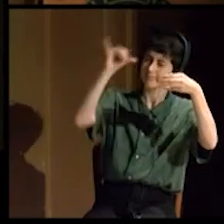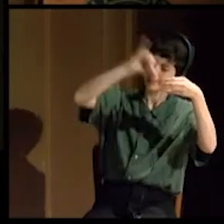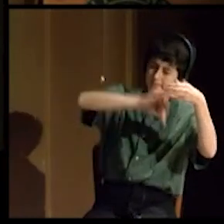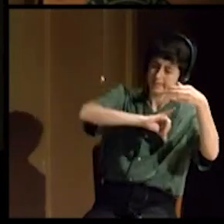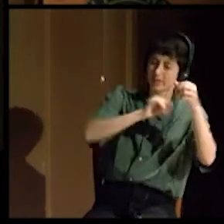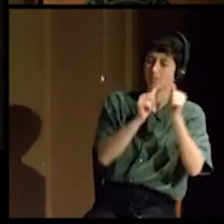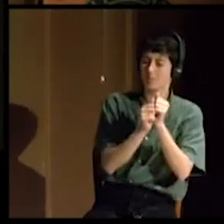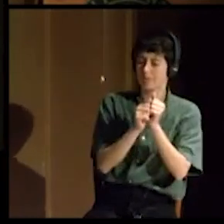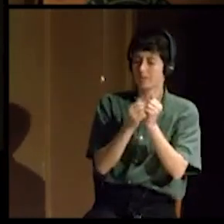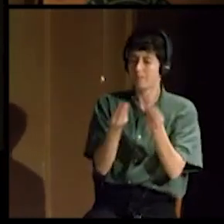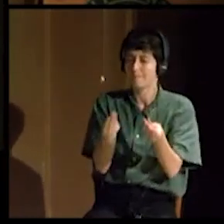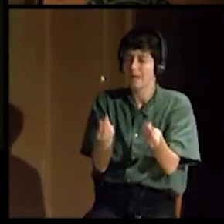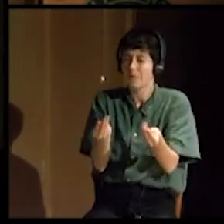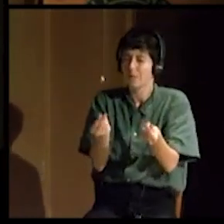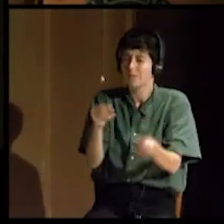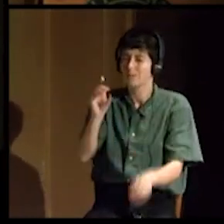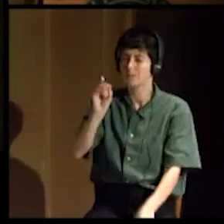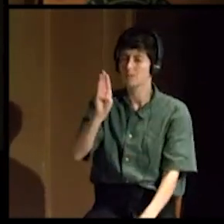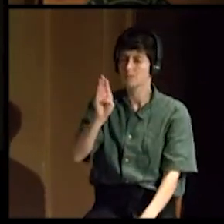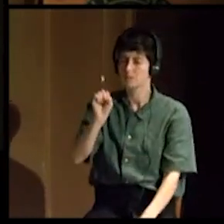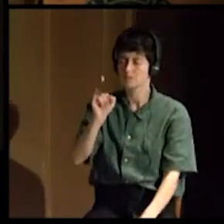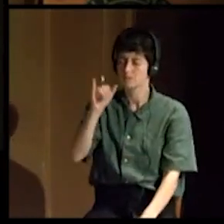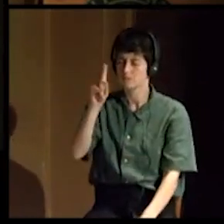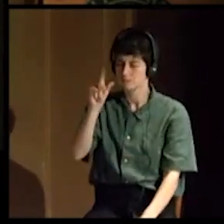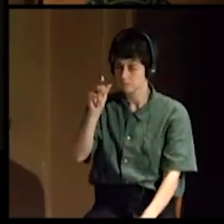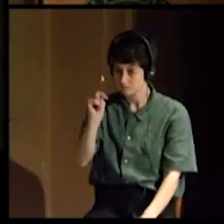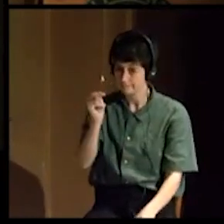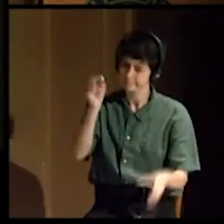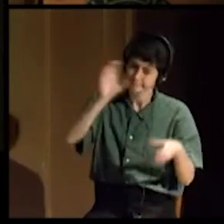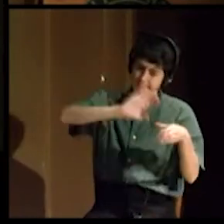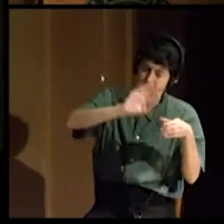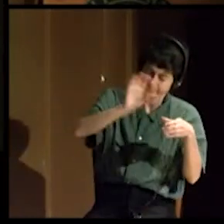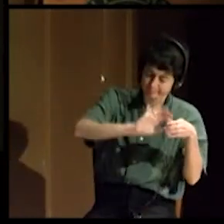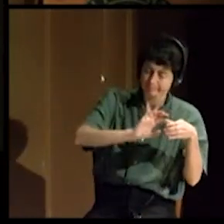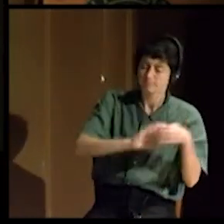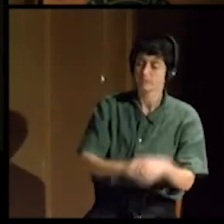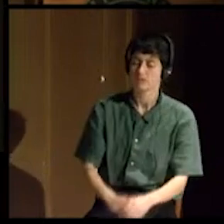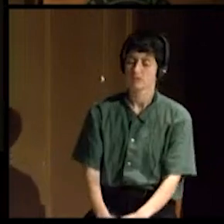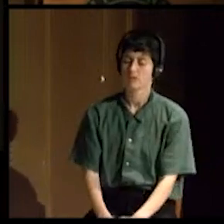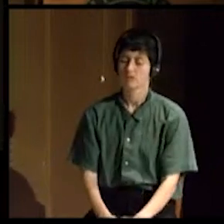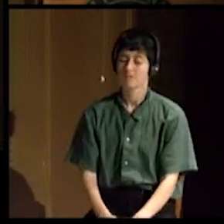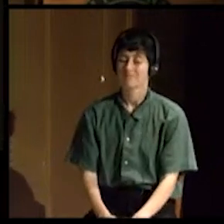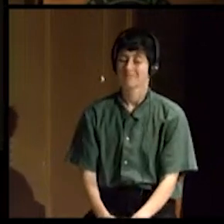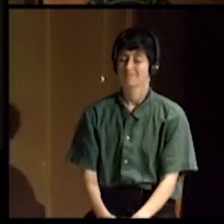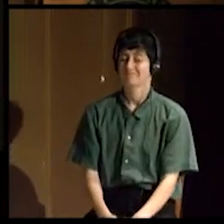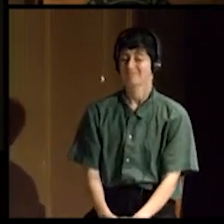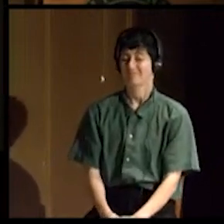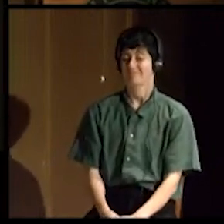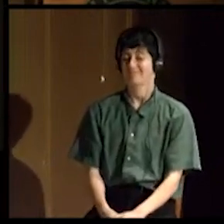Now after they're done, there's the leftmost picture, there's the charges